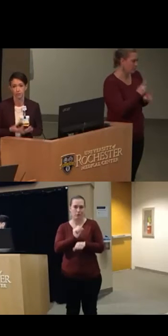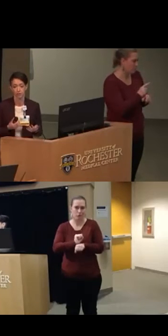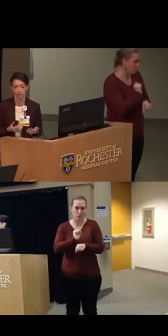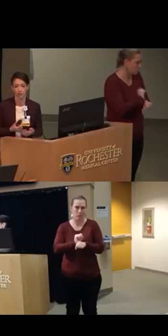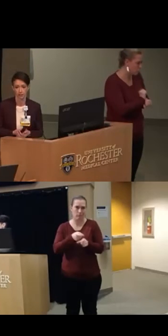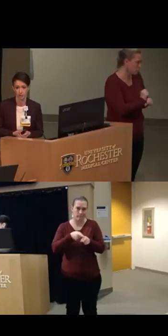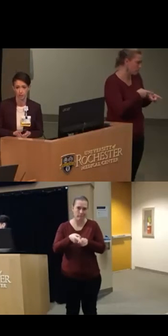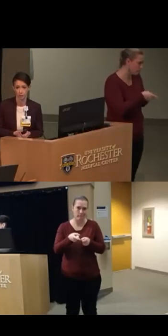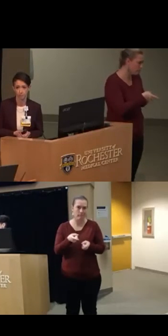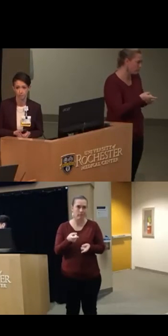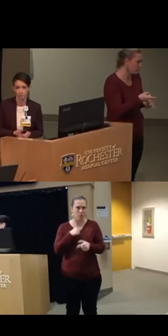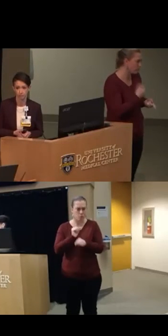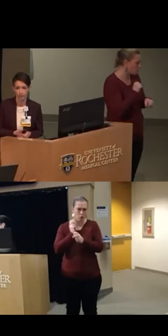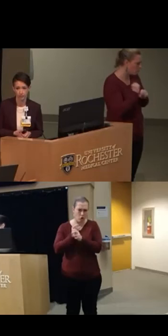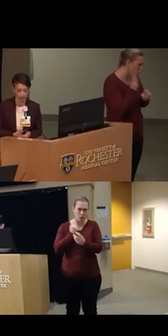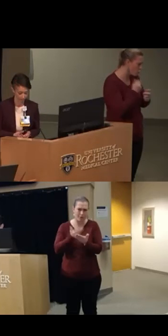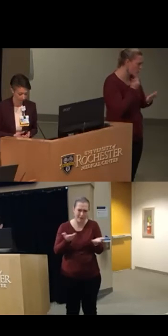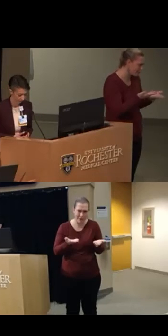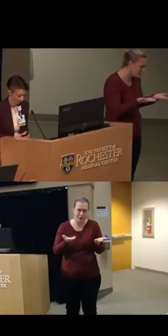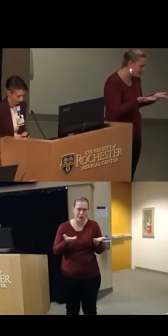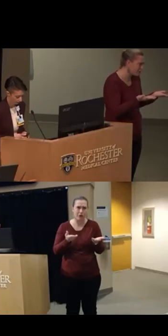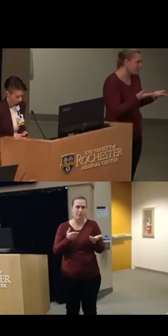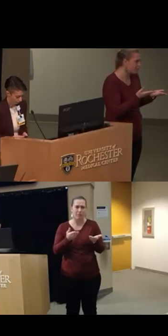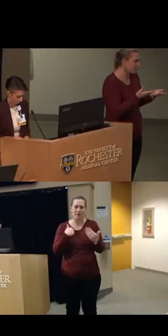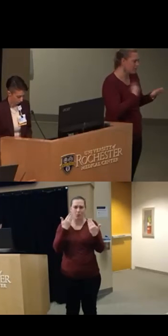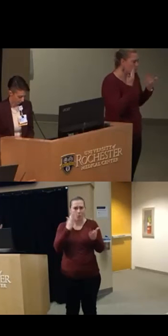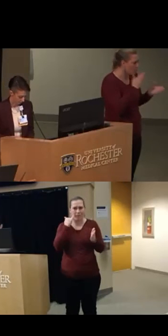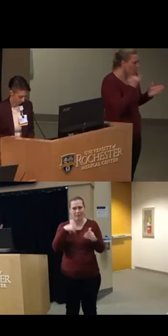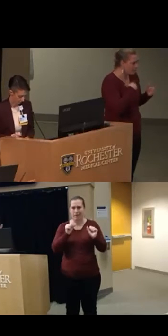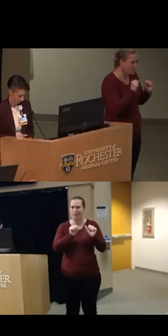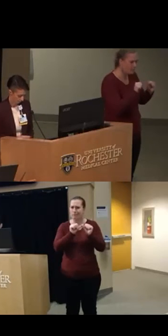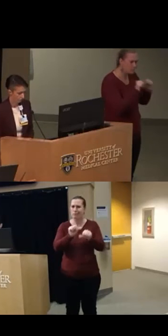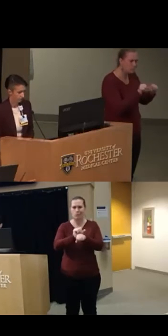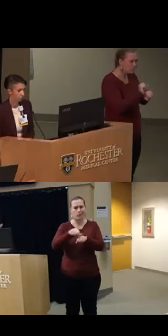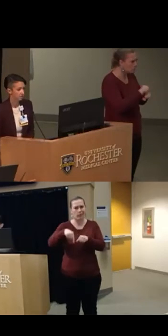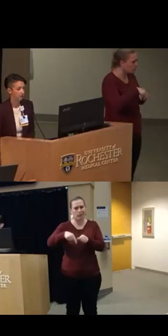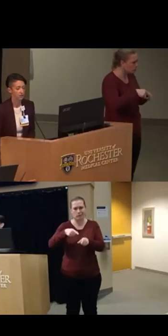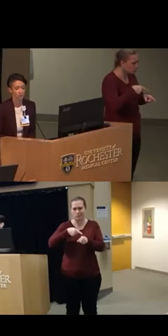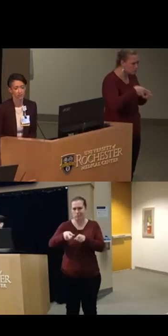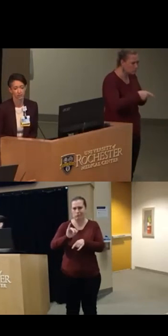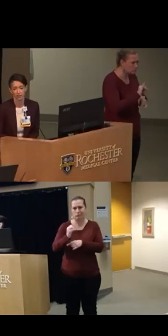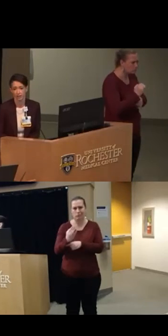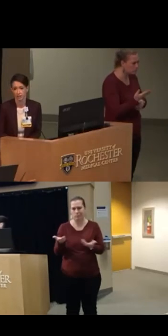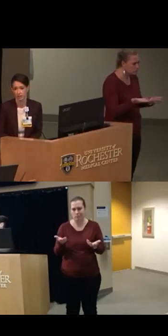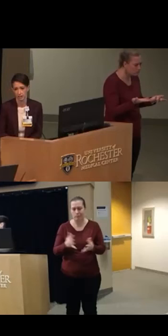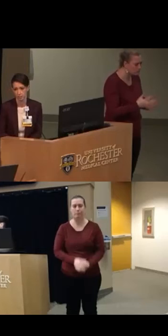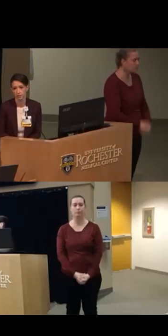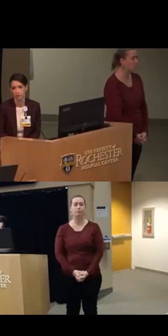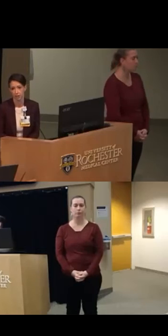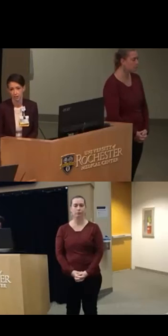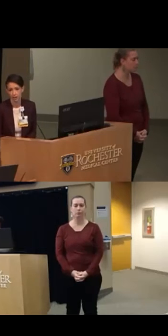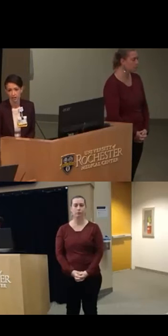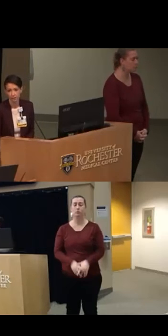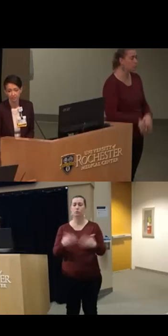I don't know if I can continue so what does brief intervention with this type of employee look like